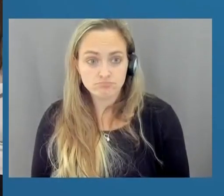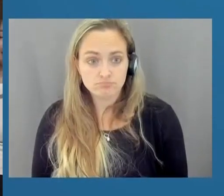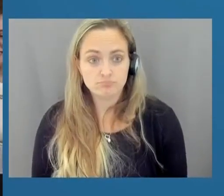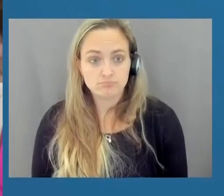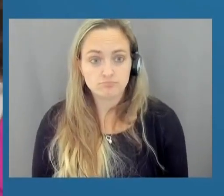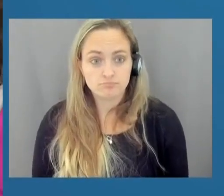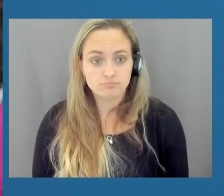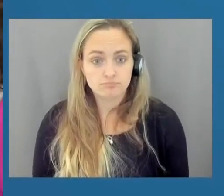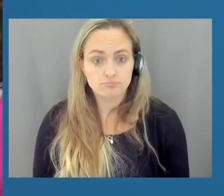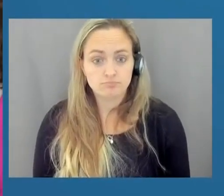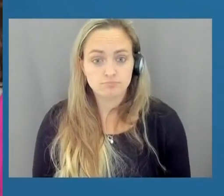Why not to sign the bill